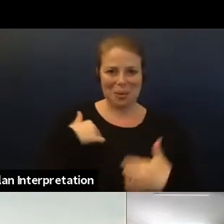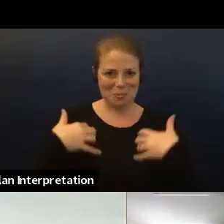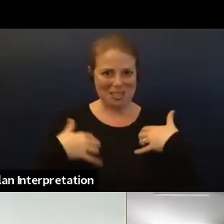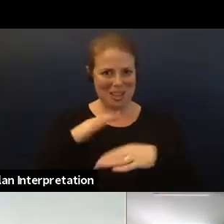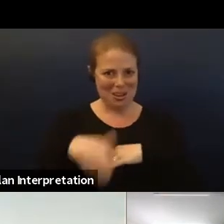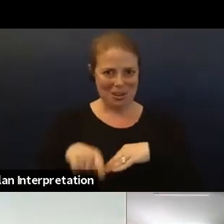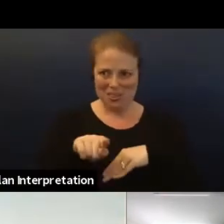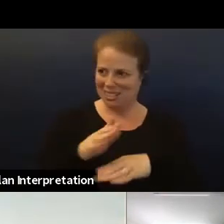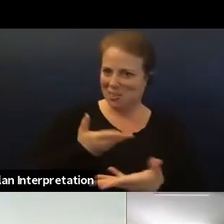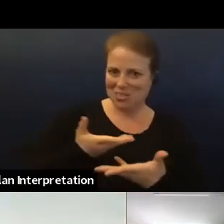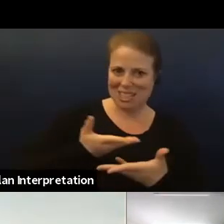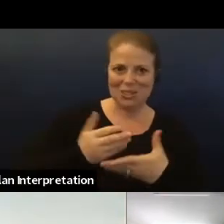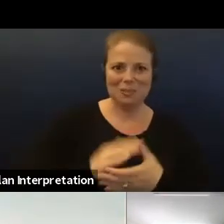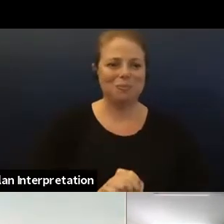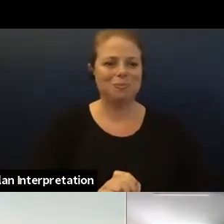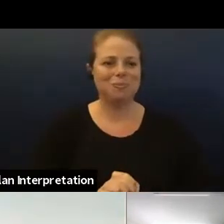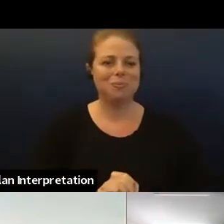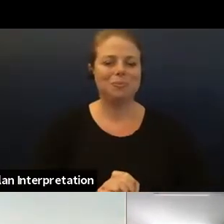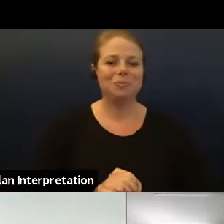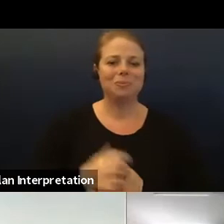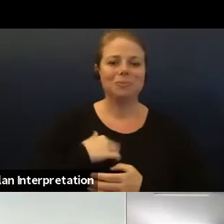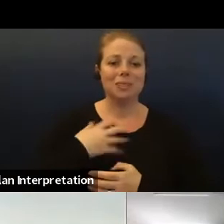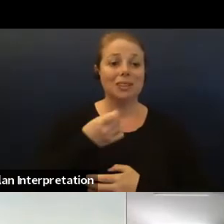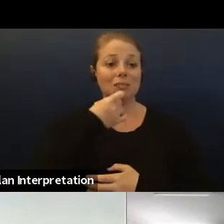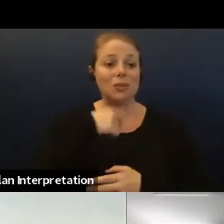So I've got a couple of questions that I'm going to just start the conversation with